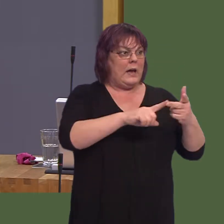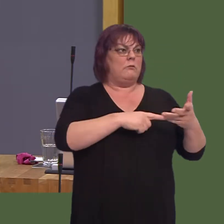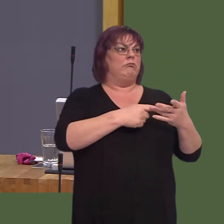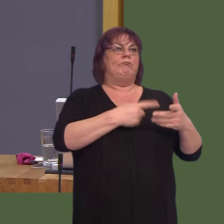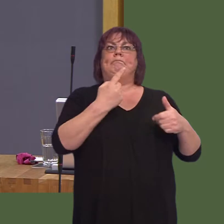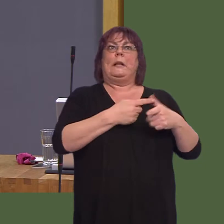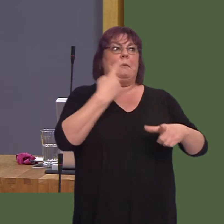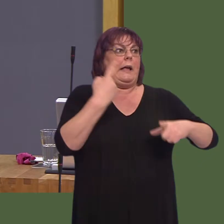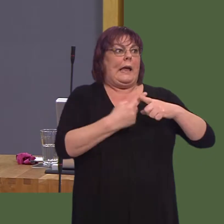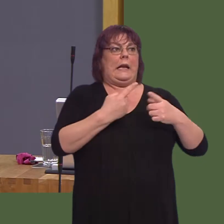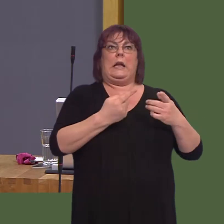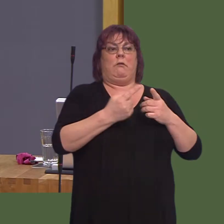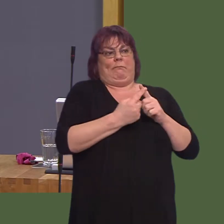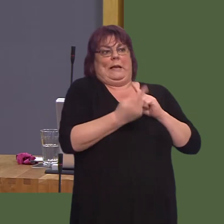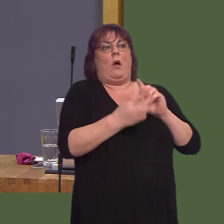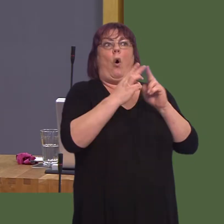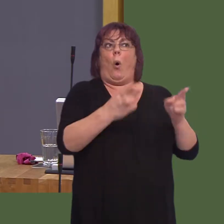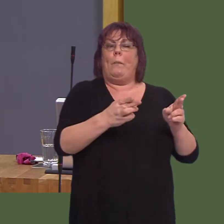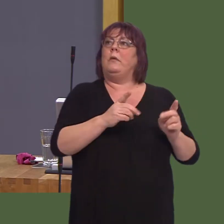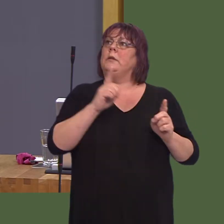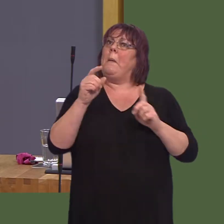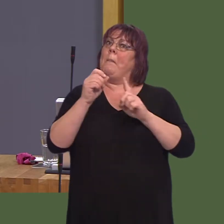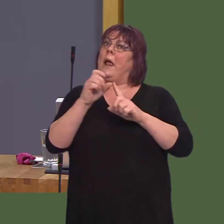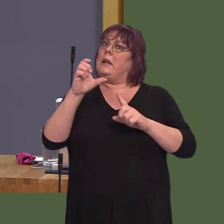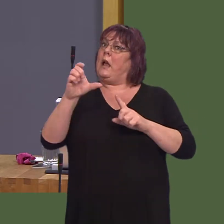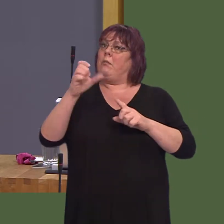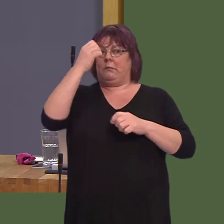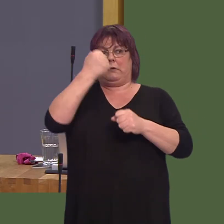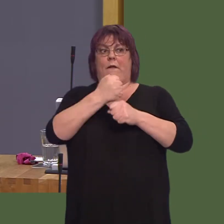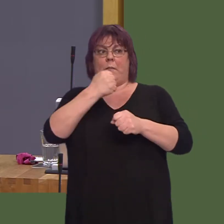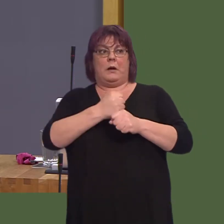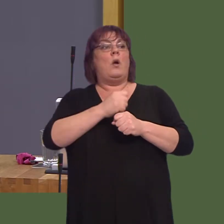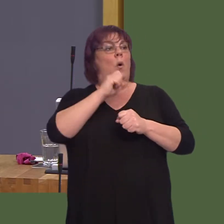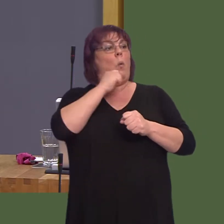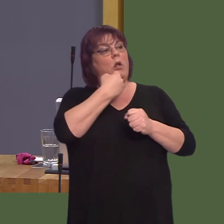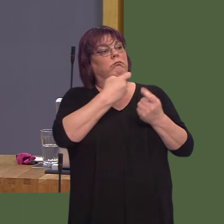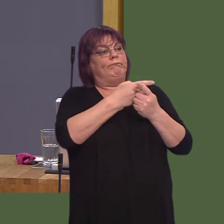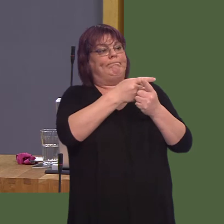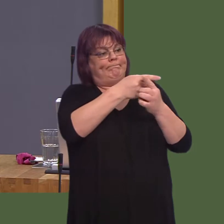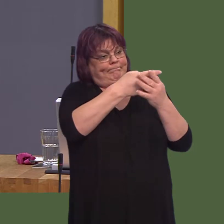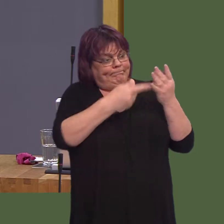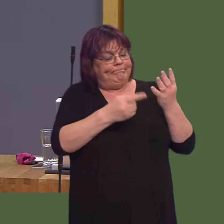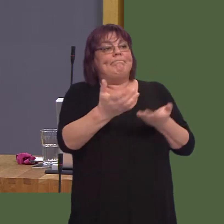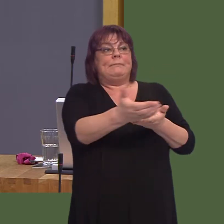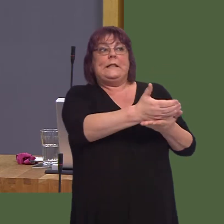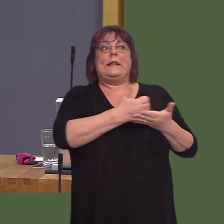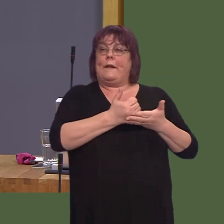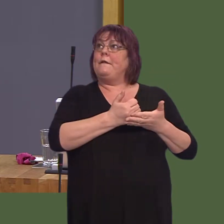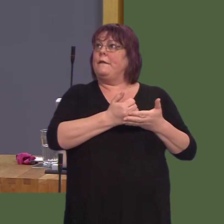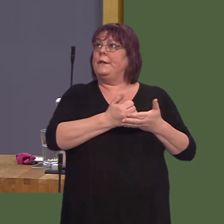emergency within a reasonable distance of their homes. Now, a Plaid Cymru government will keep these essential services for our rural communities.